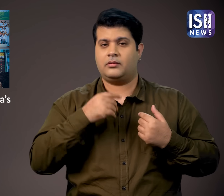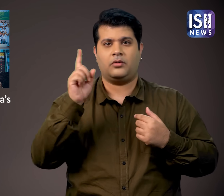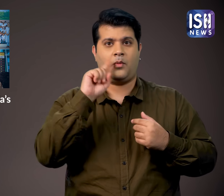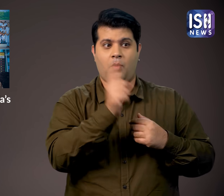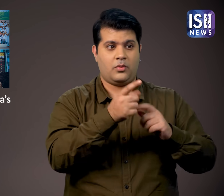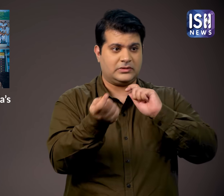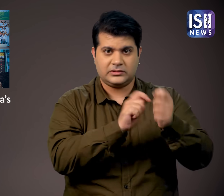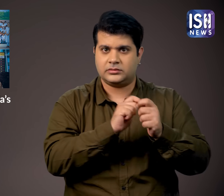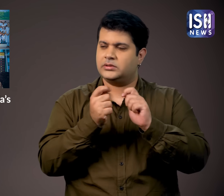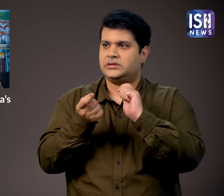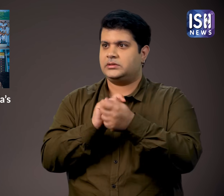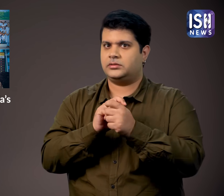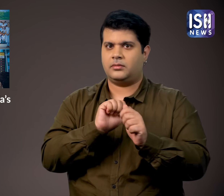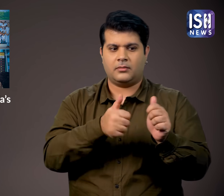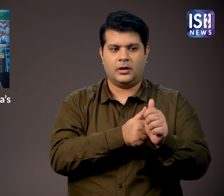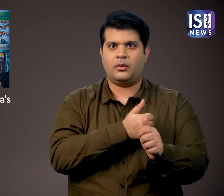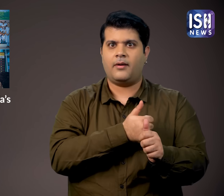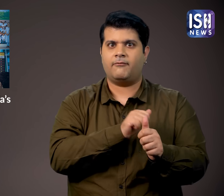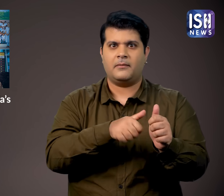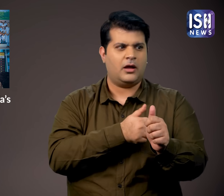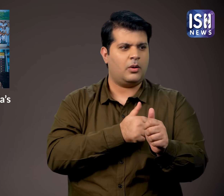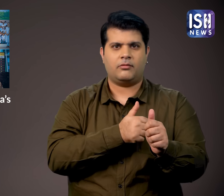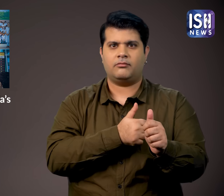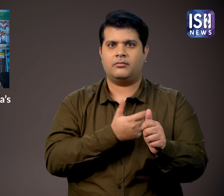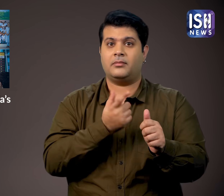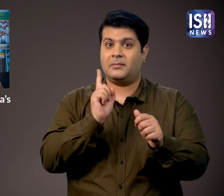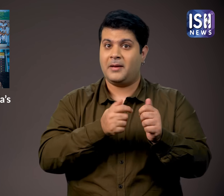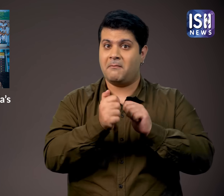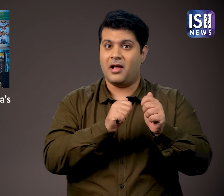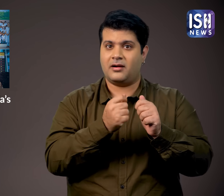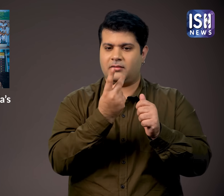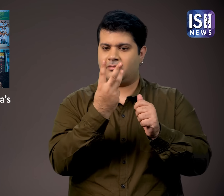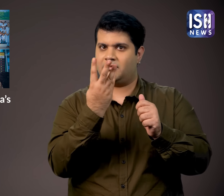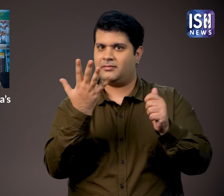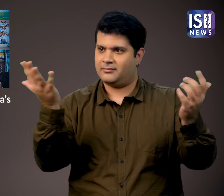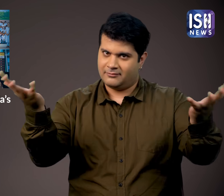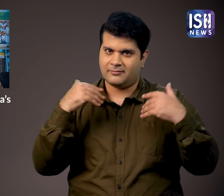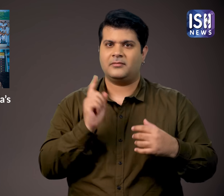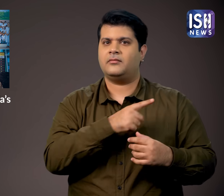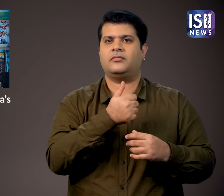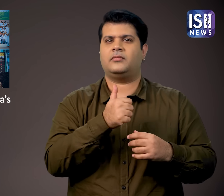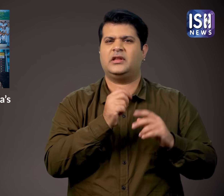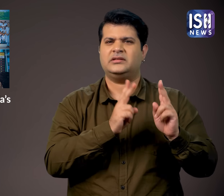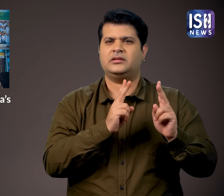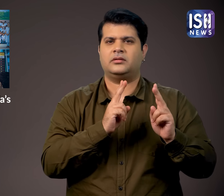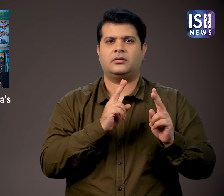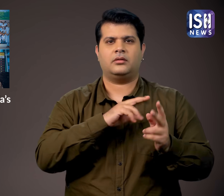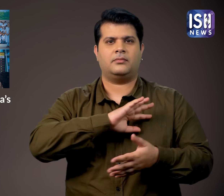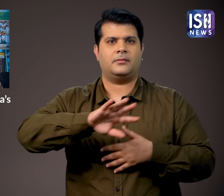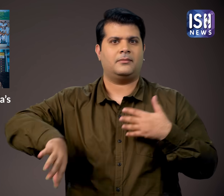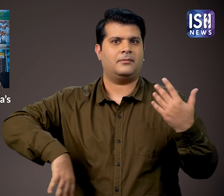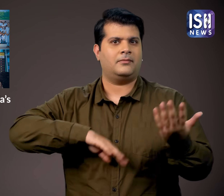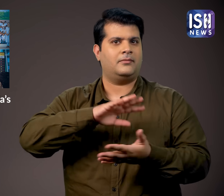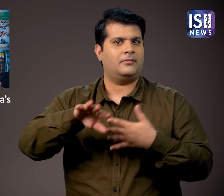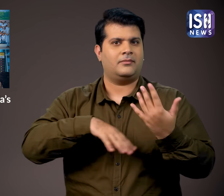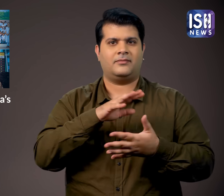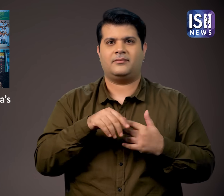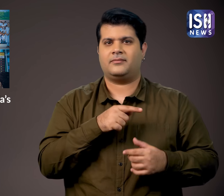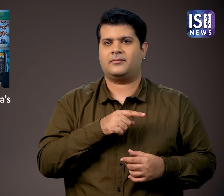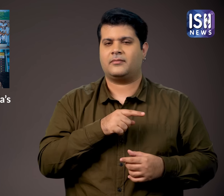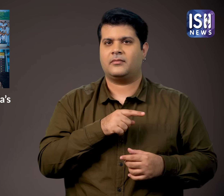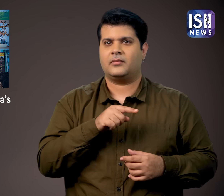After the new rules, IndiGo lacked enough pilots and staff for its flights, triggering a crisis.